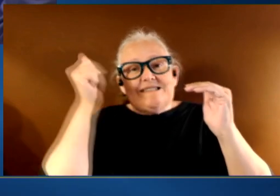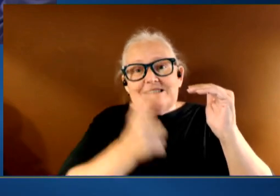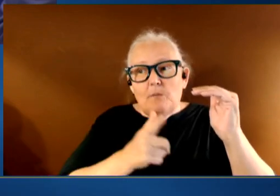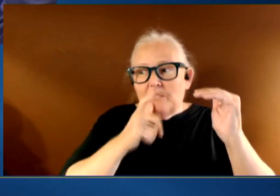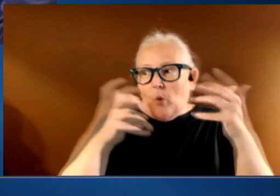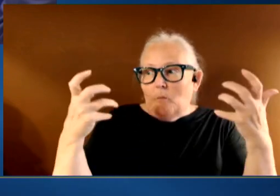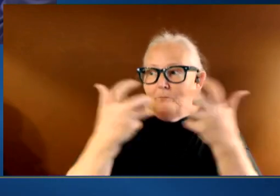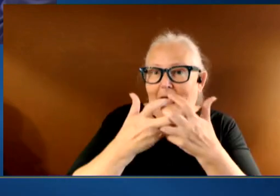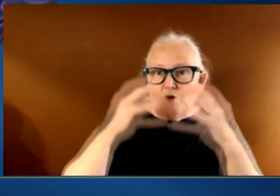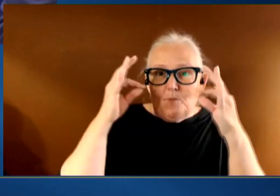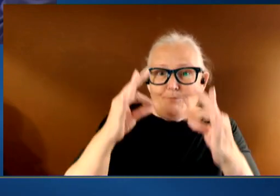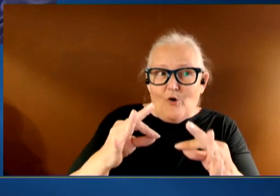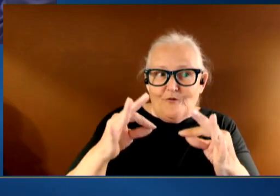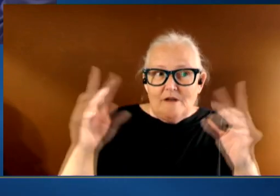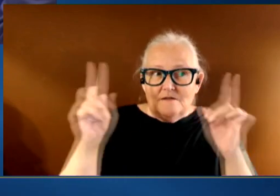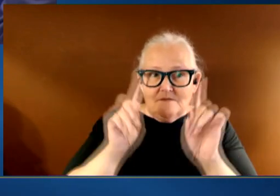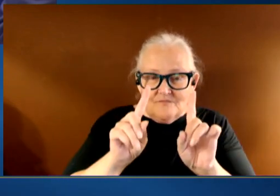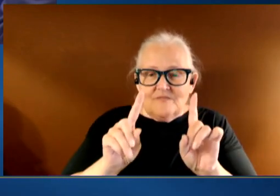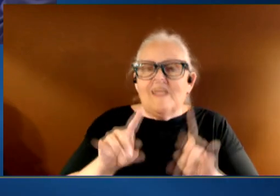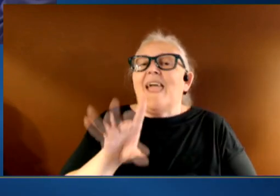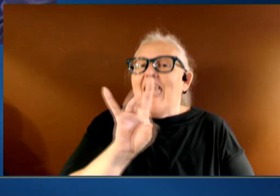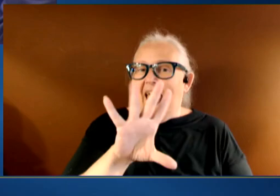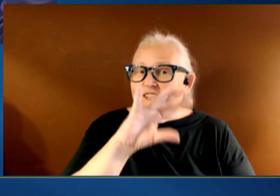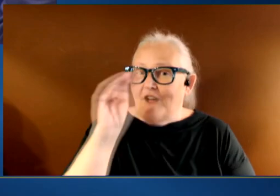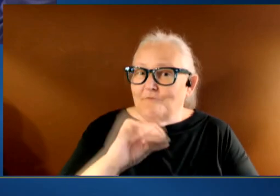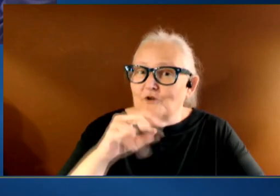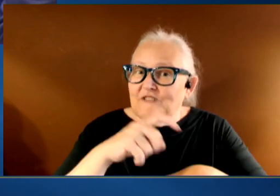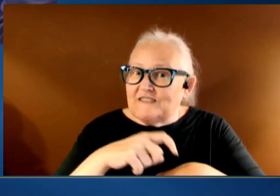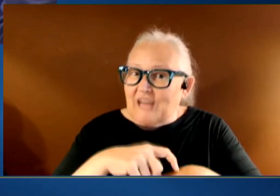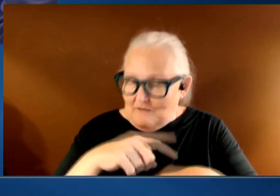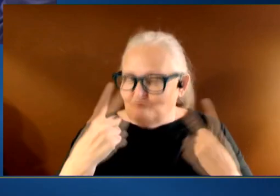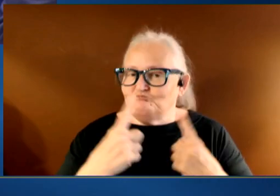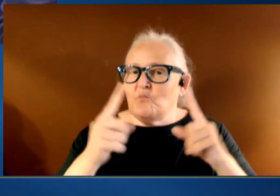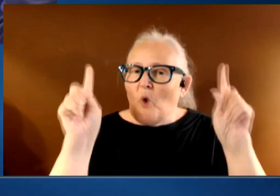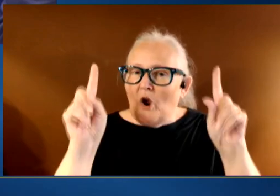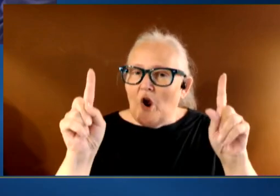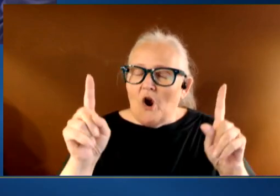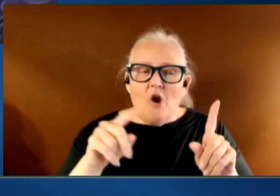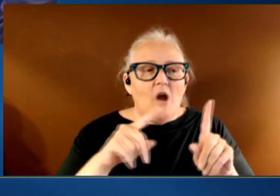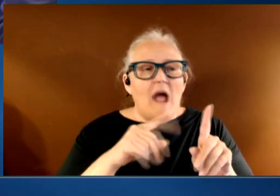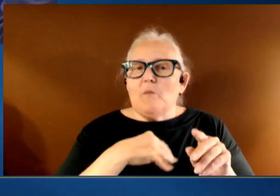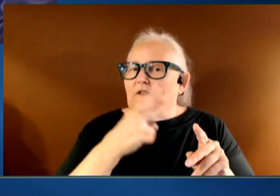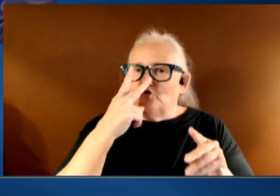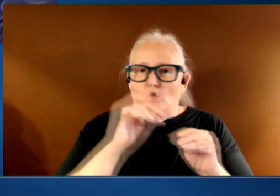worked in 85 percent of the patients, and we didn't see any graft-versus-host disease. So,